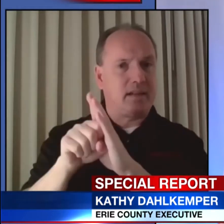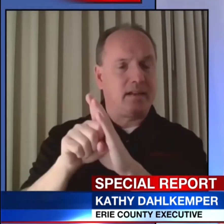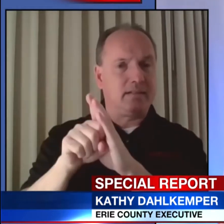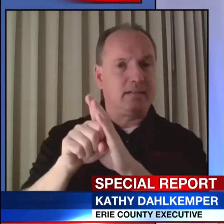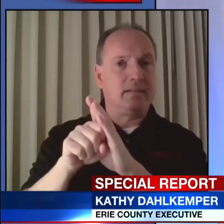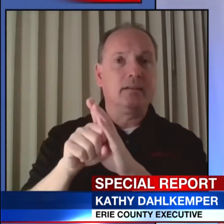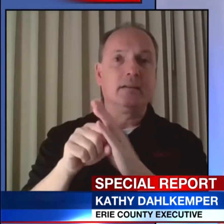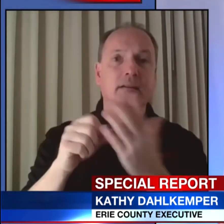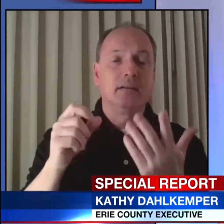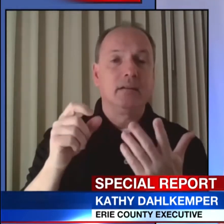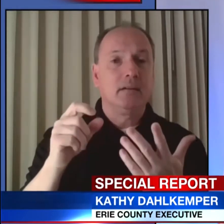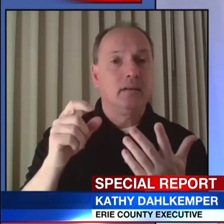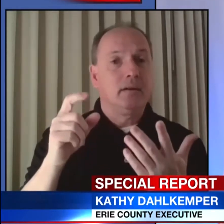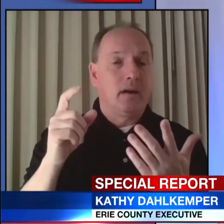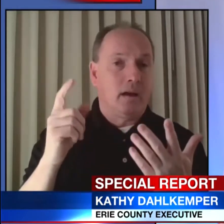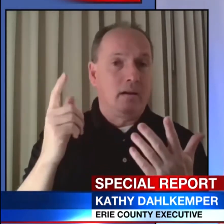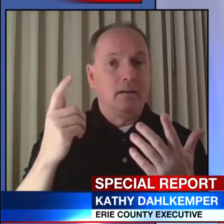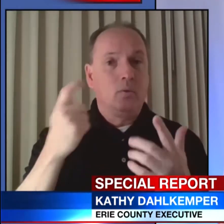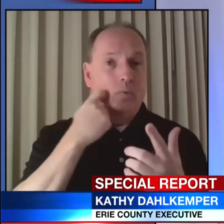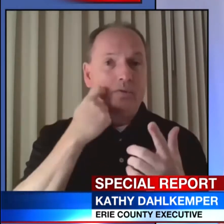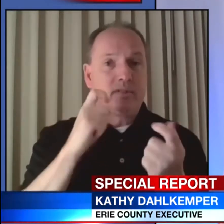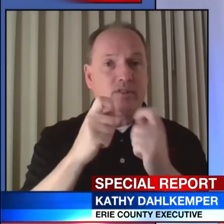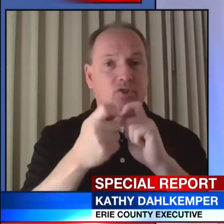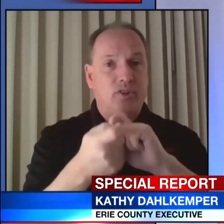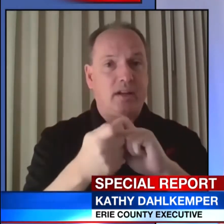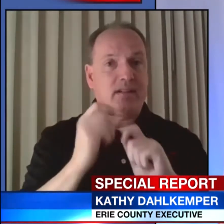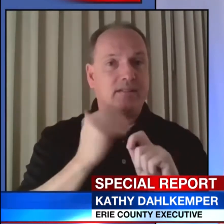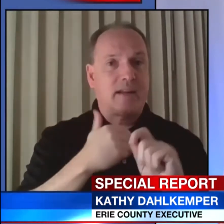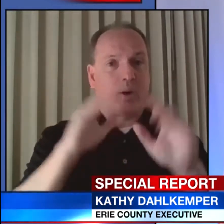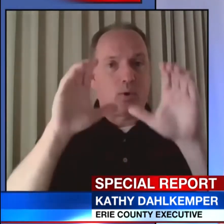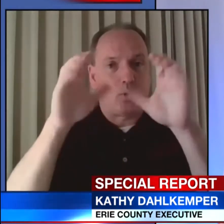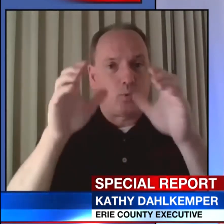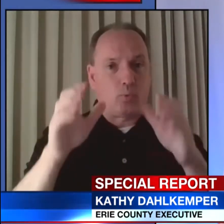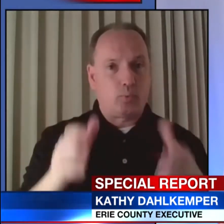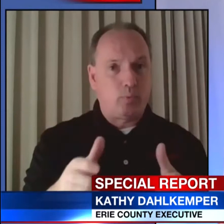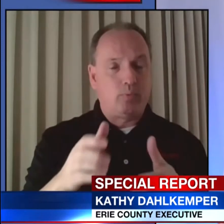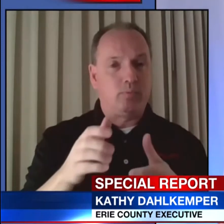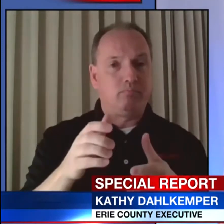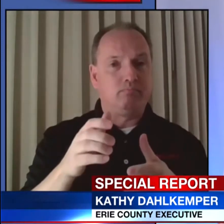THE STATE DEPARTMENT OF HEALTH HAS MOVED US FROM THE